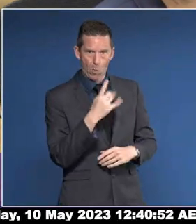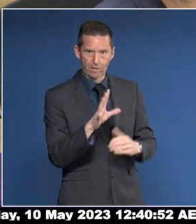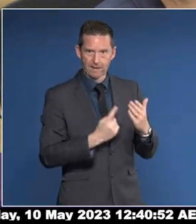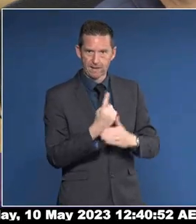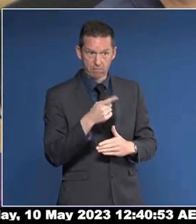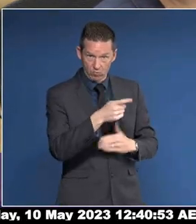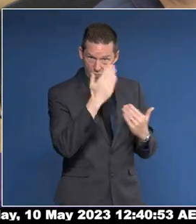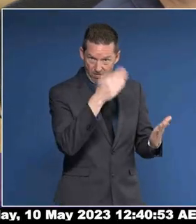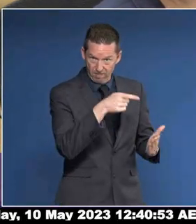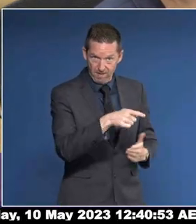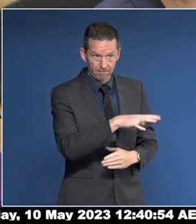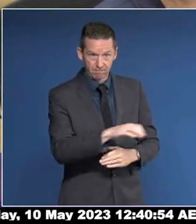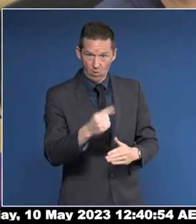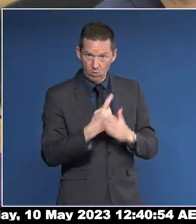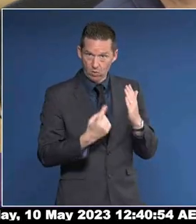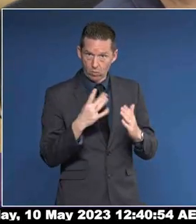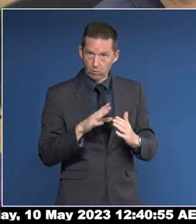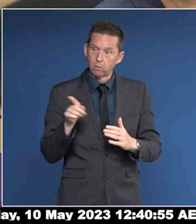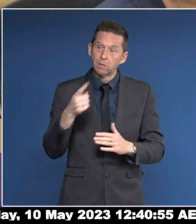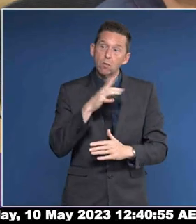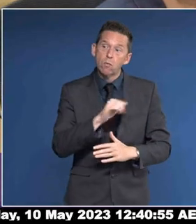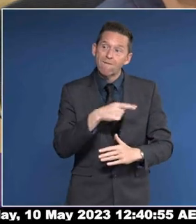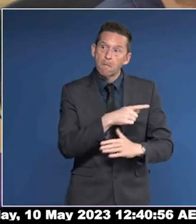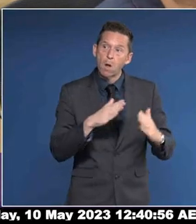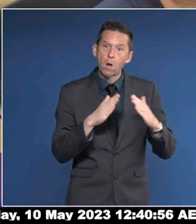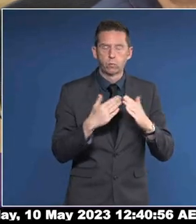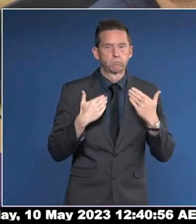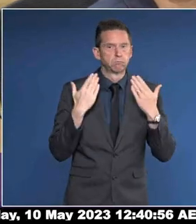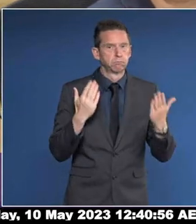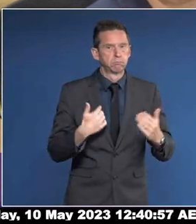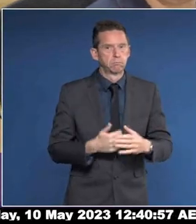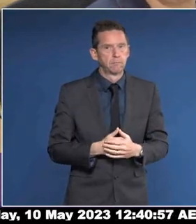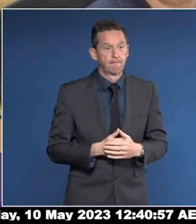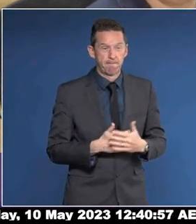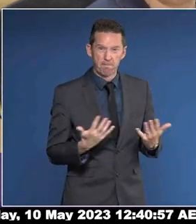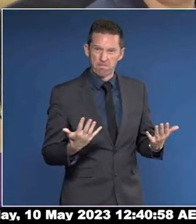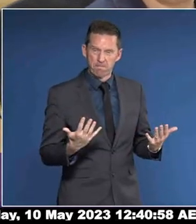Actually removed from that house, no. Okay. I want to take you to the second example now.